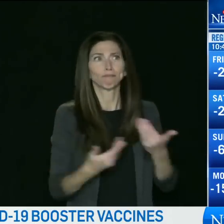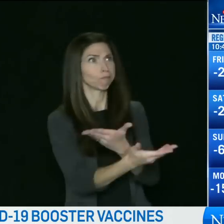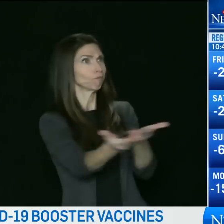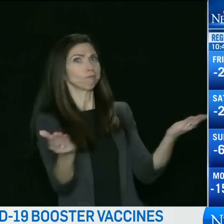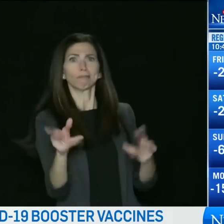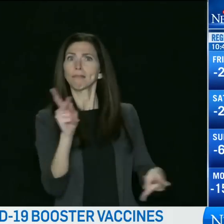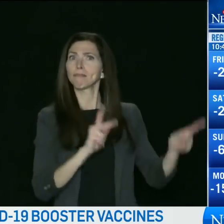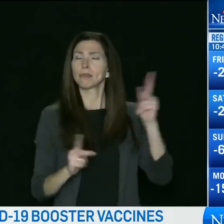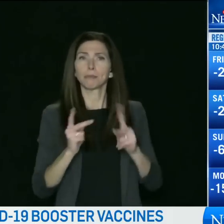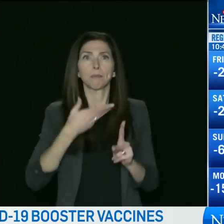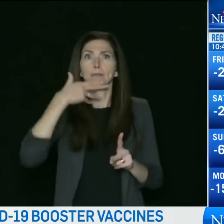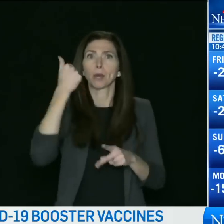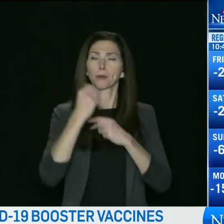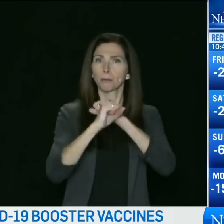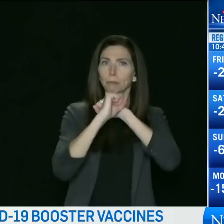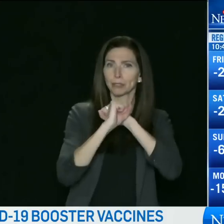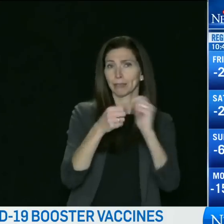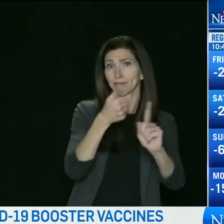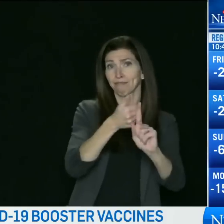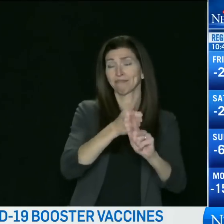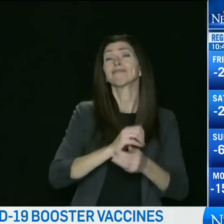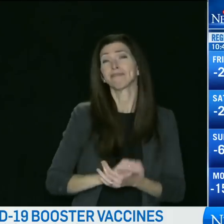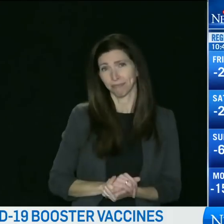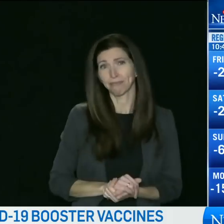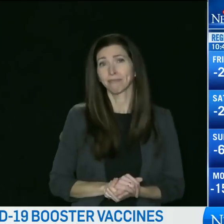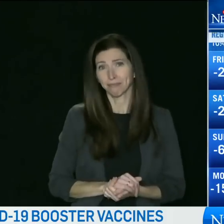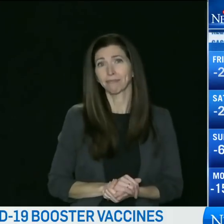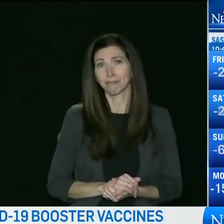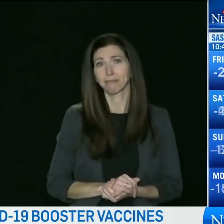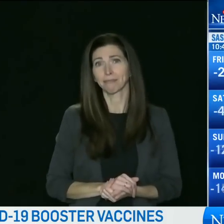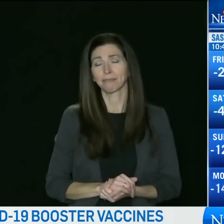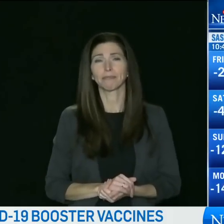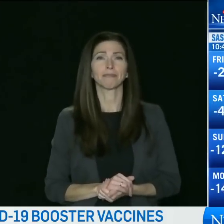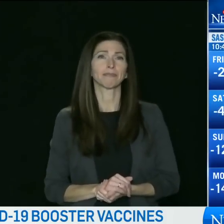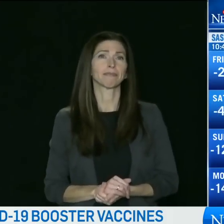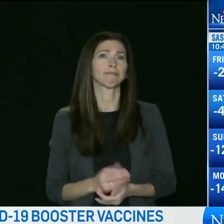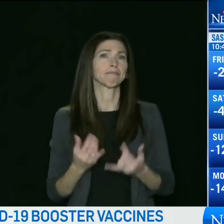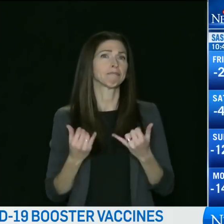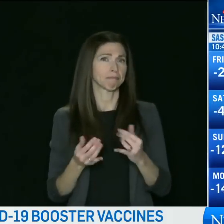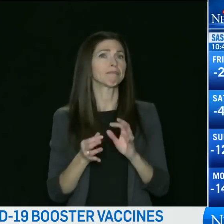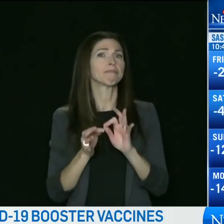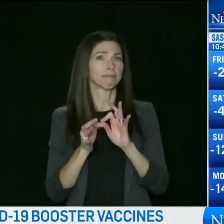BOOSTER SHOTS ARE TO HELP